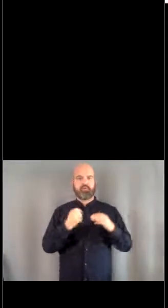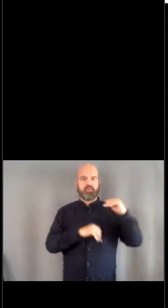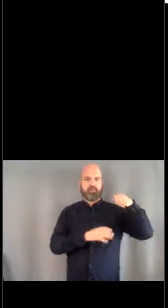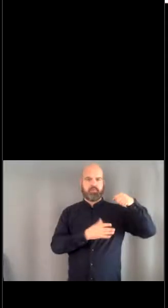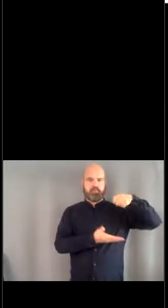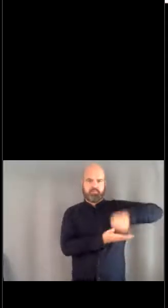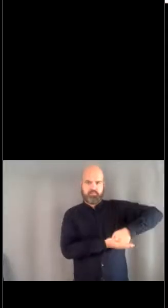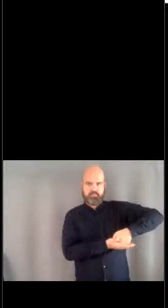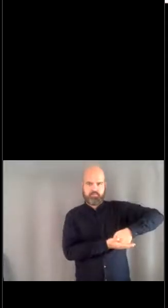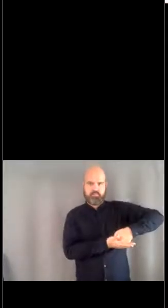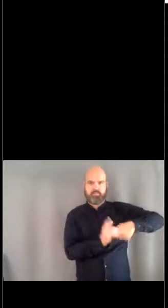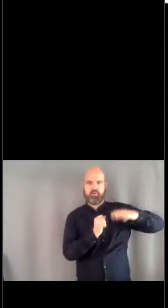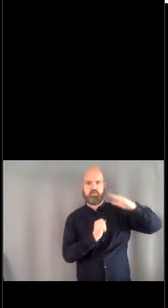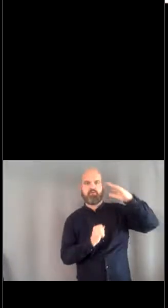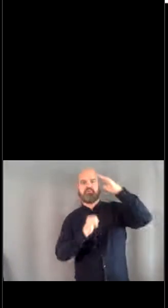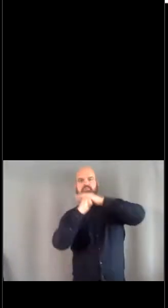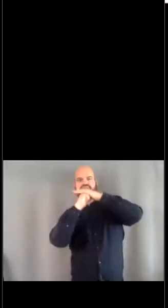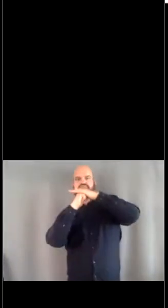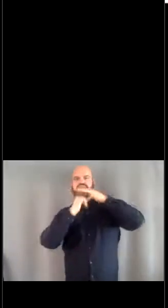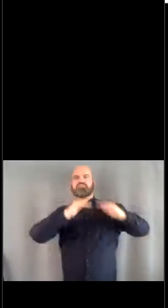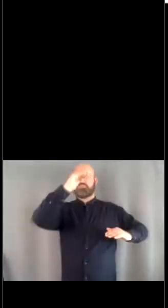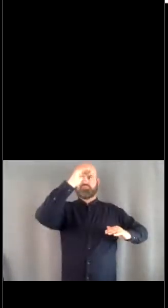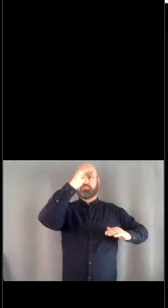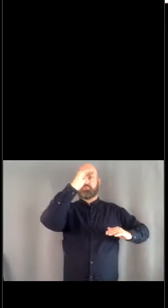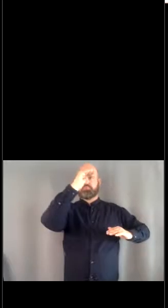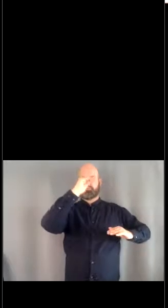The blue line are the minimum, orange the maximum.